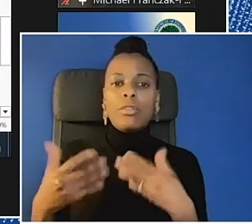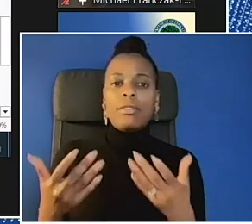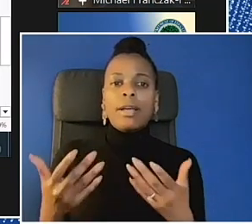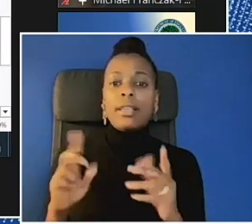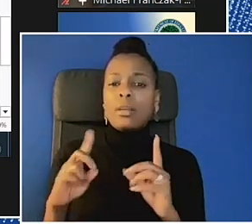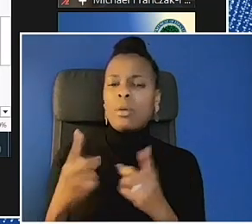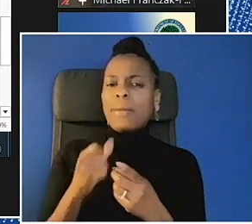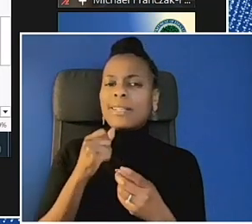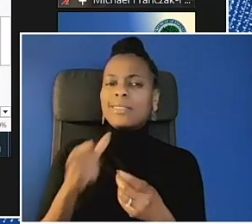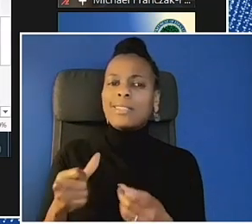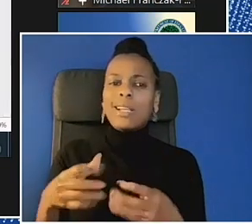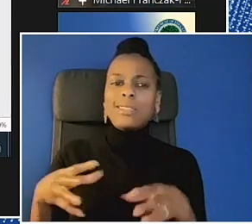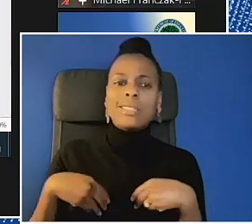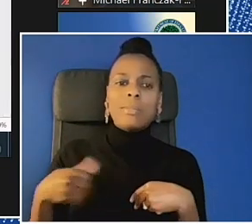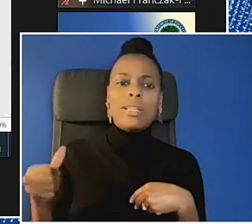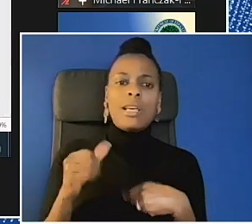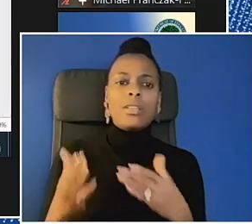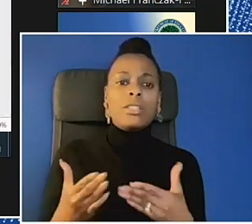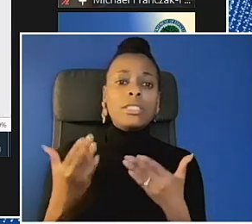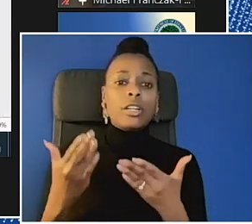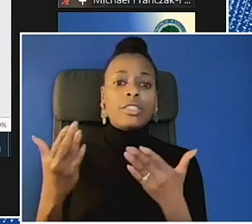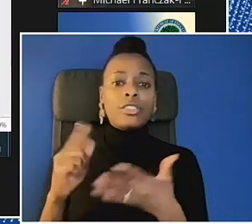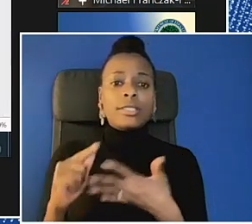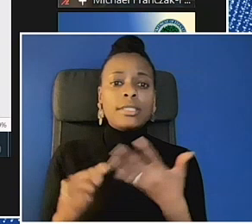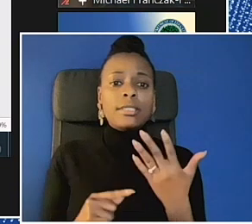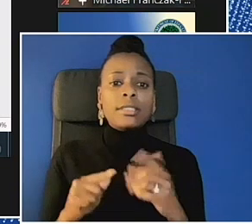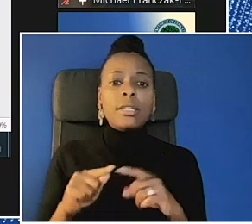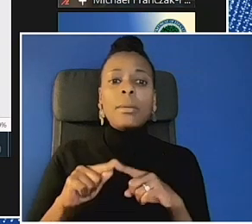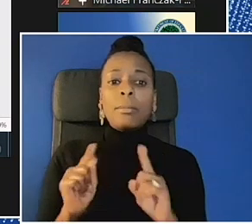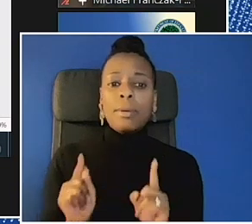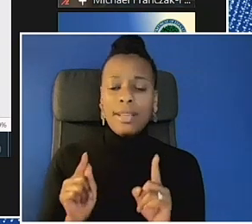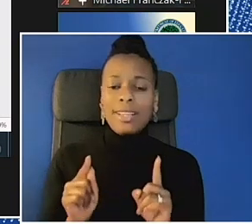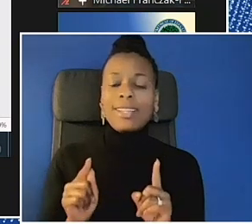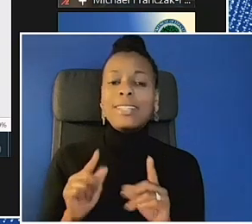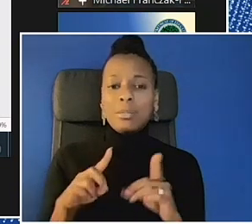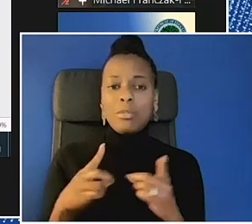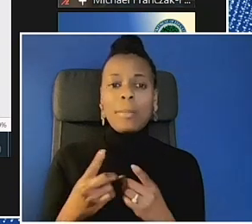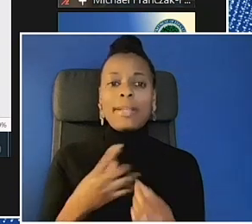restate that the Department also likes automatic processes and interagency